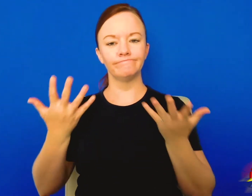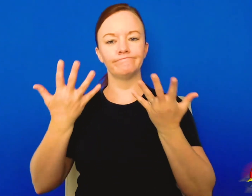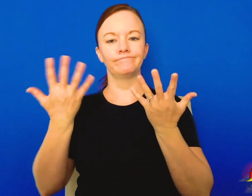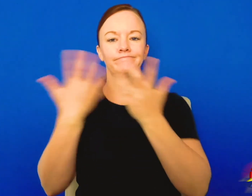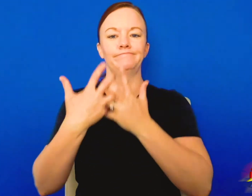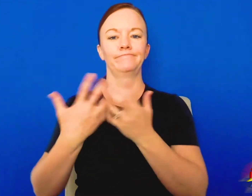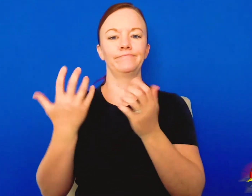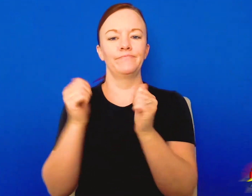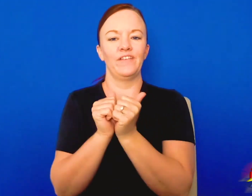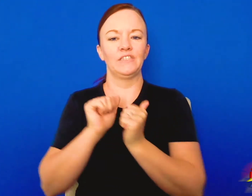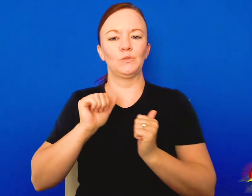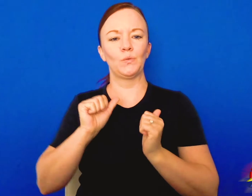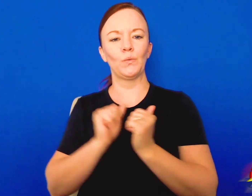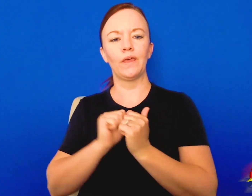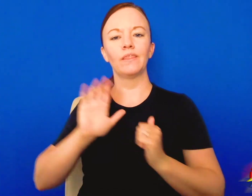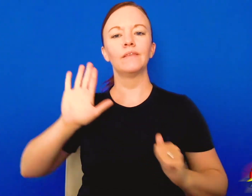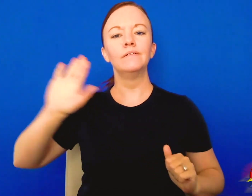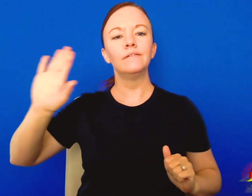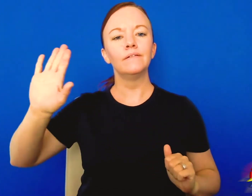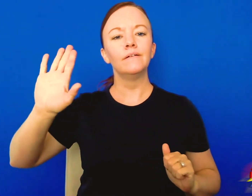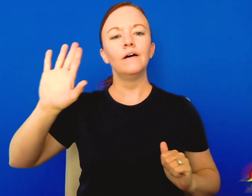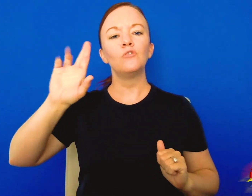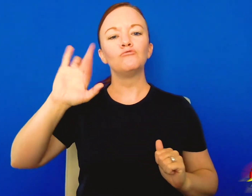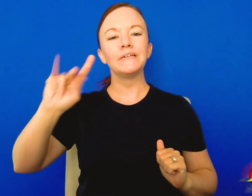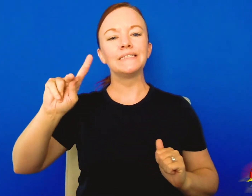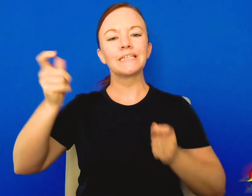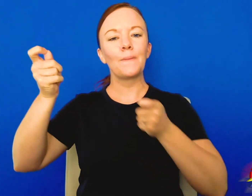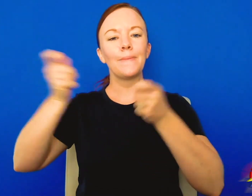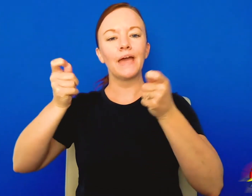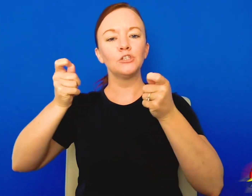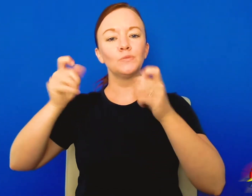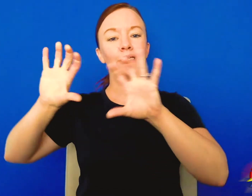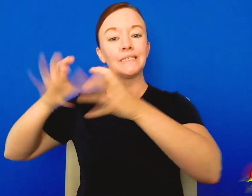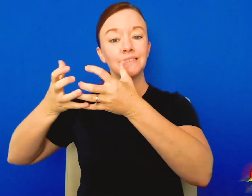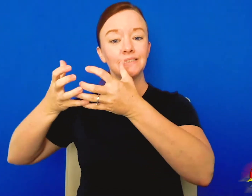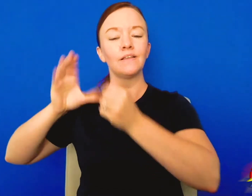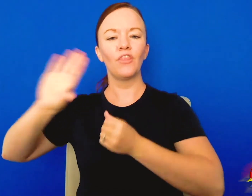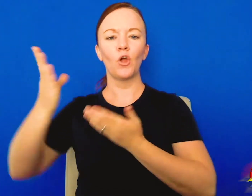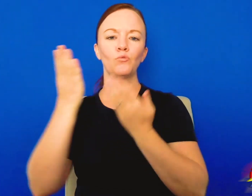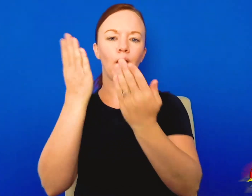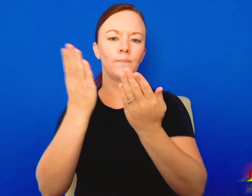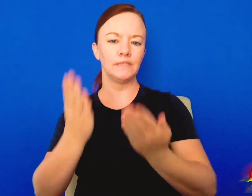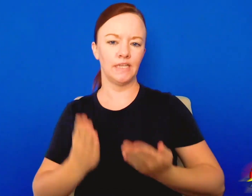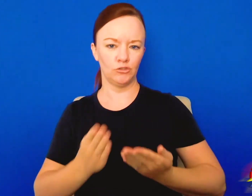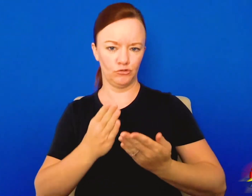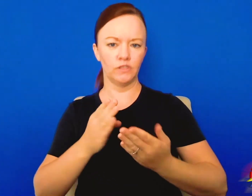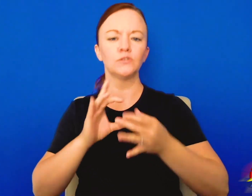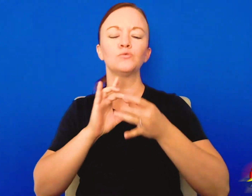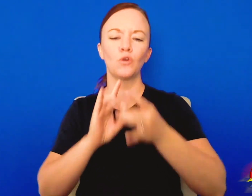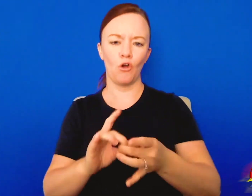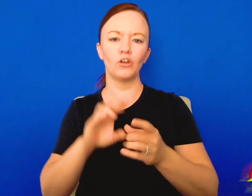THIS ALIGNS WITH THE RISK MANAGEMENT RECOMMENDATIONS FROM THE RISK ASSESSMENT COMPLETED BY